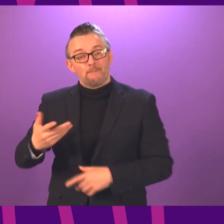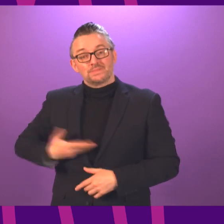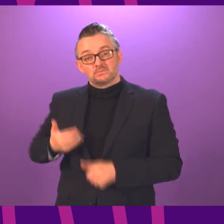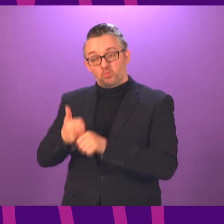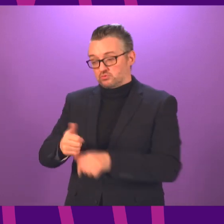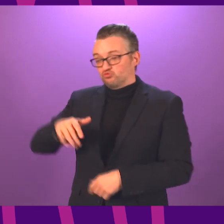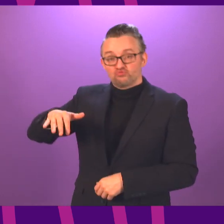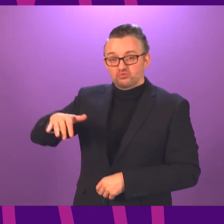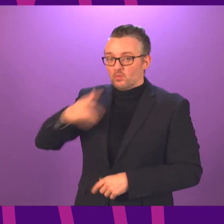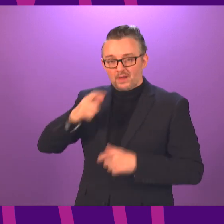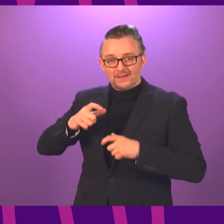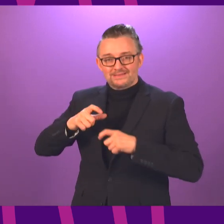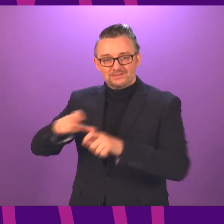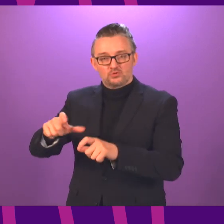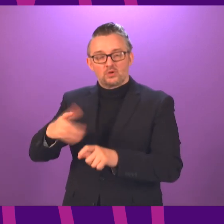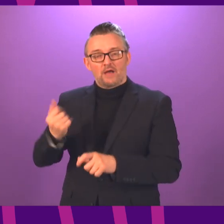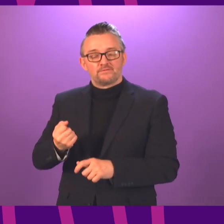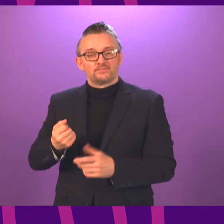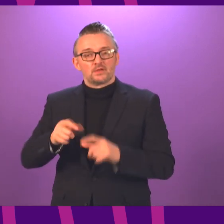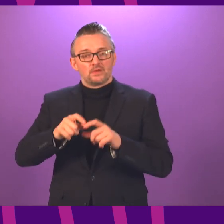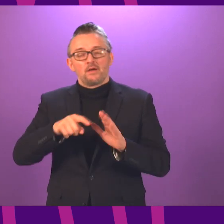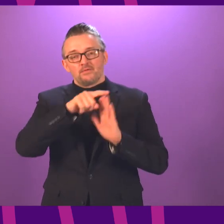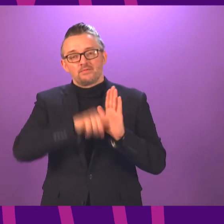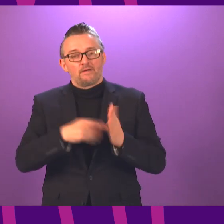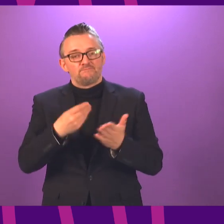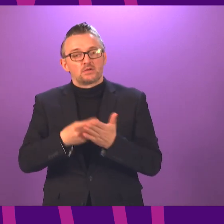through the strategic framework business fund, assuming that the consequentials are confirmed